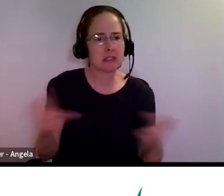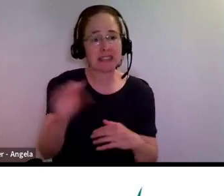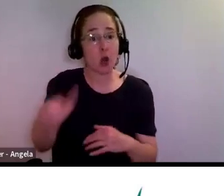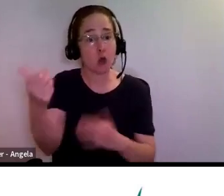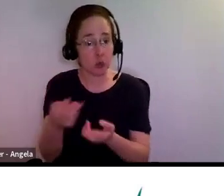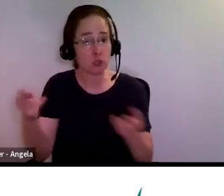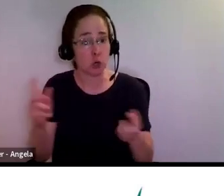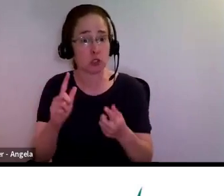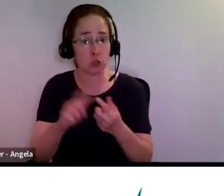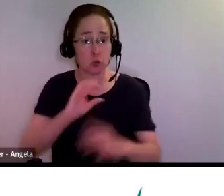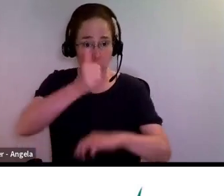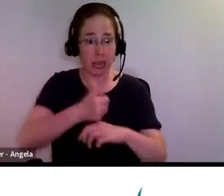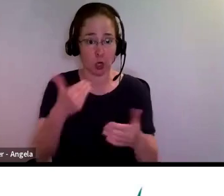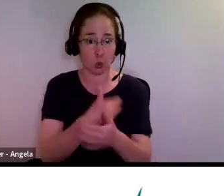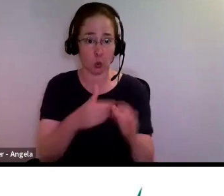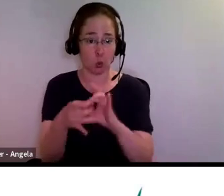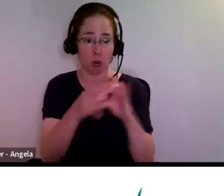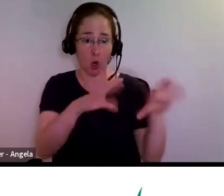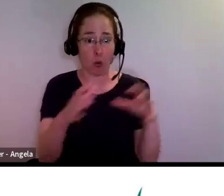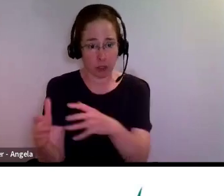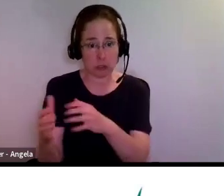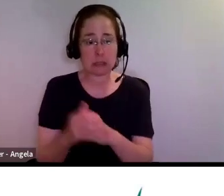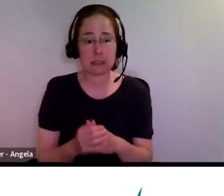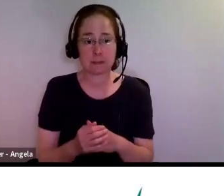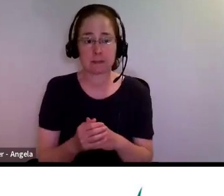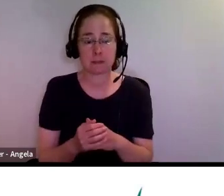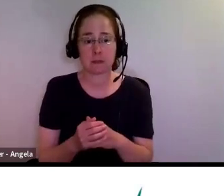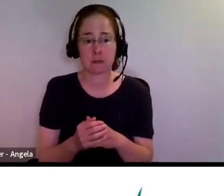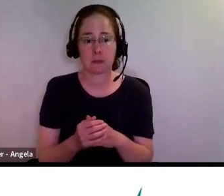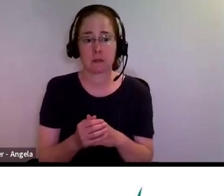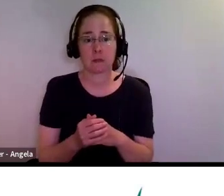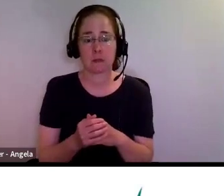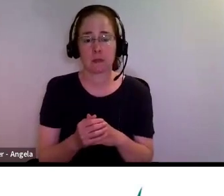create new coalitions and understanding and how state